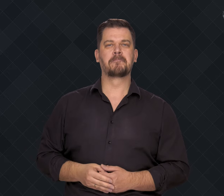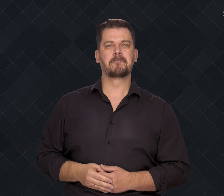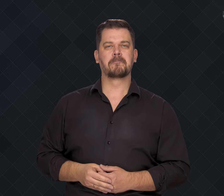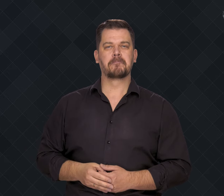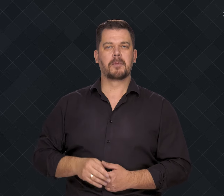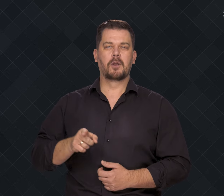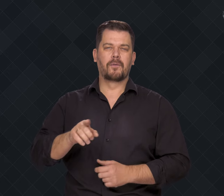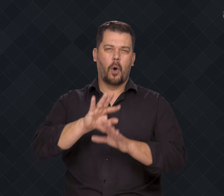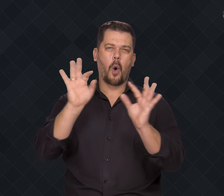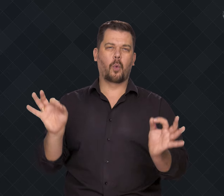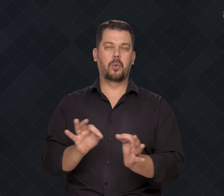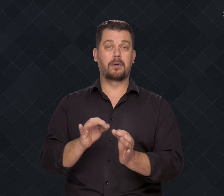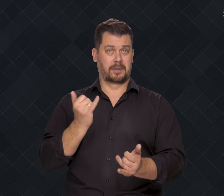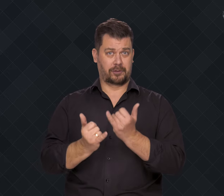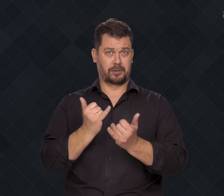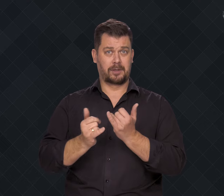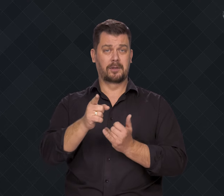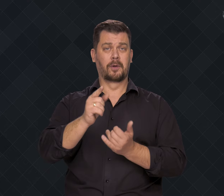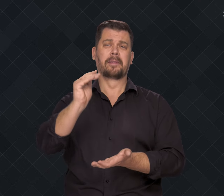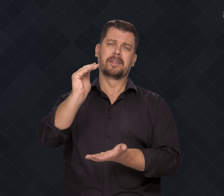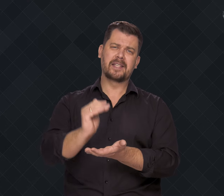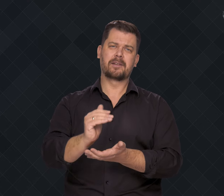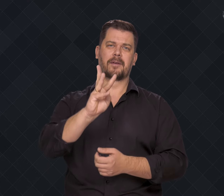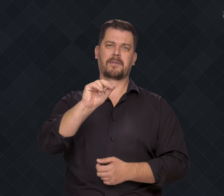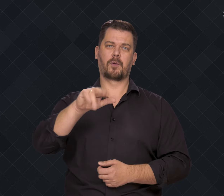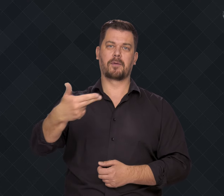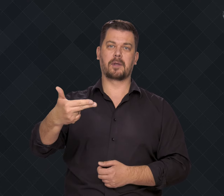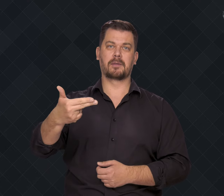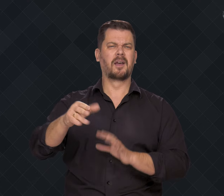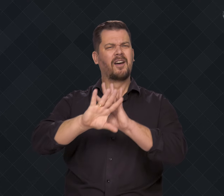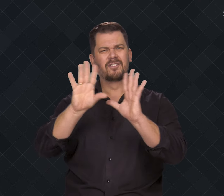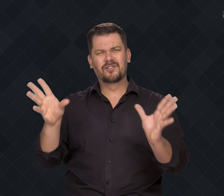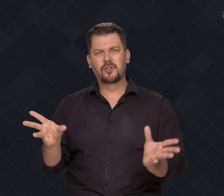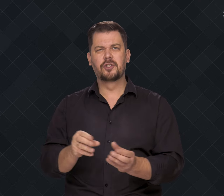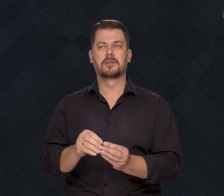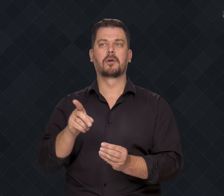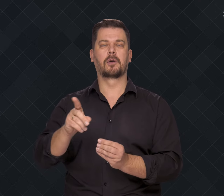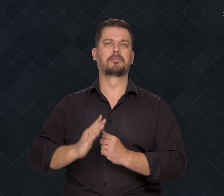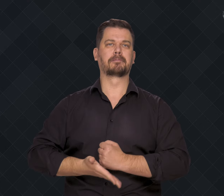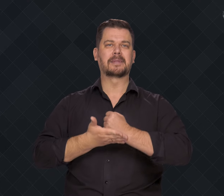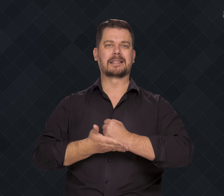It is assumed that when on a low-carb diet, we avoid all foods